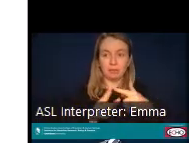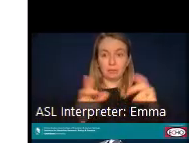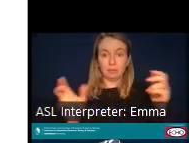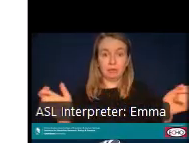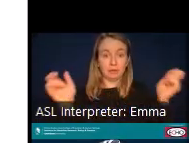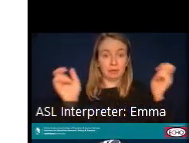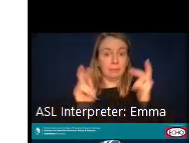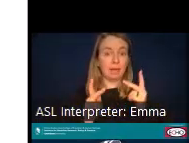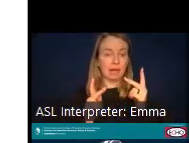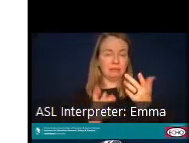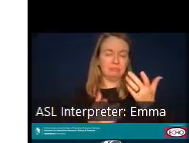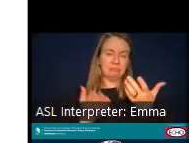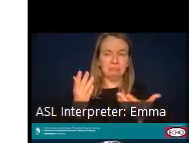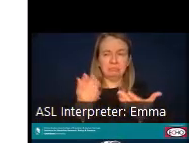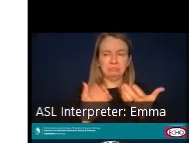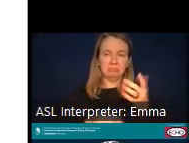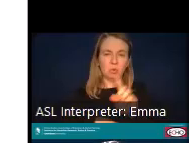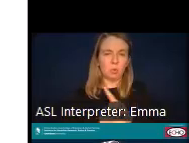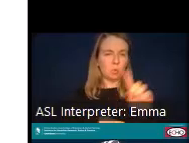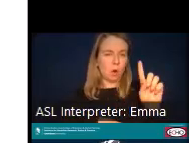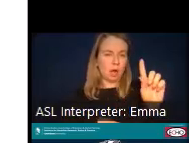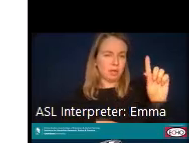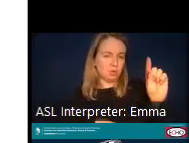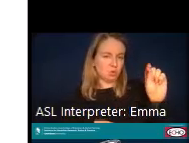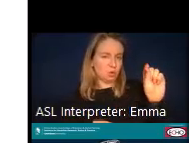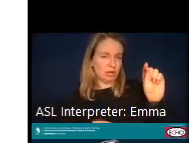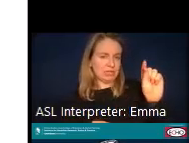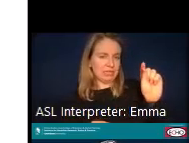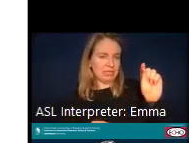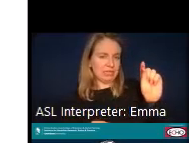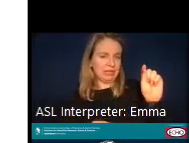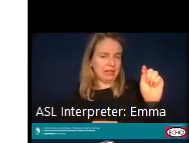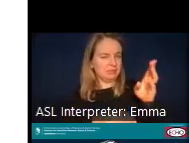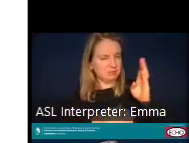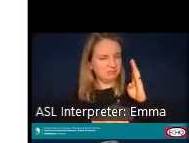in about 1:20 and have some further discussion.